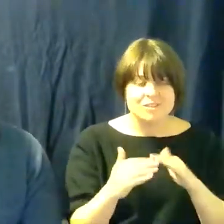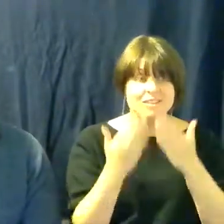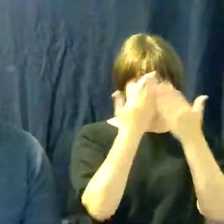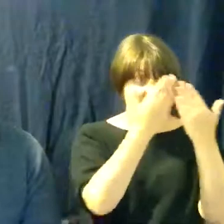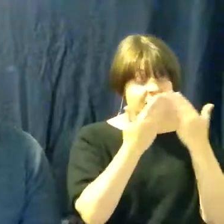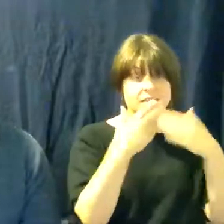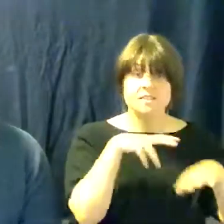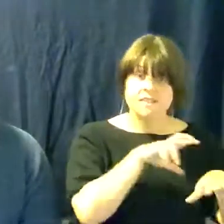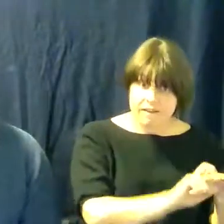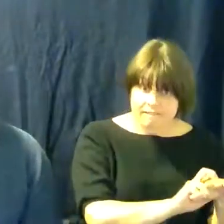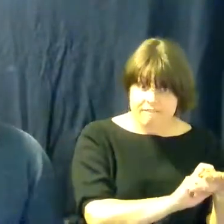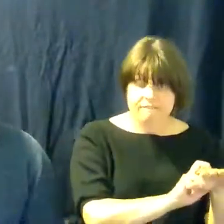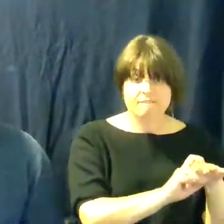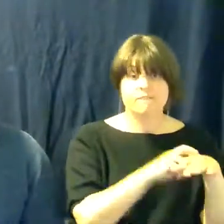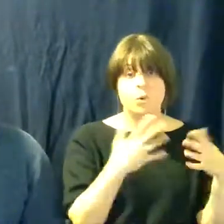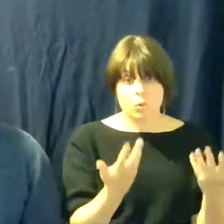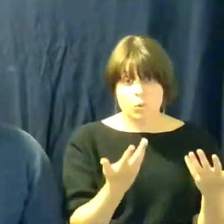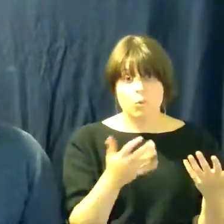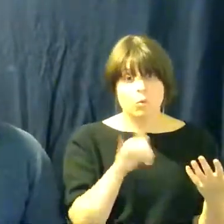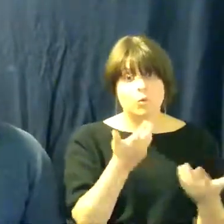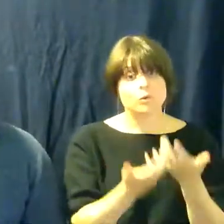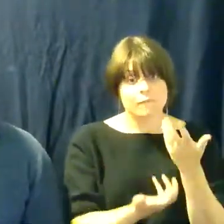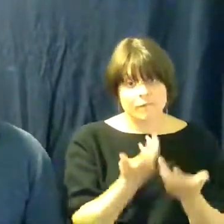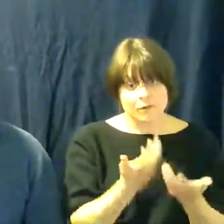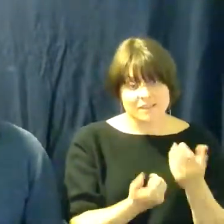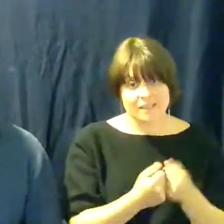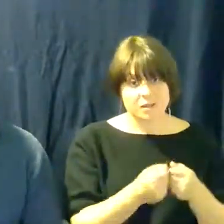writing skills, independence in the